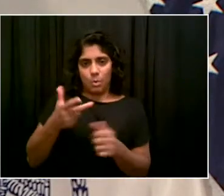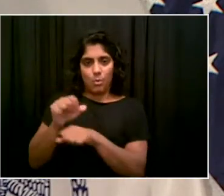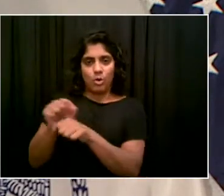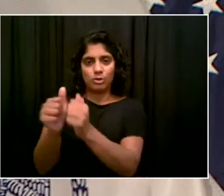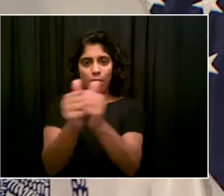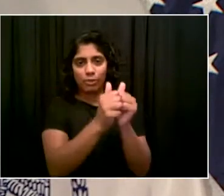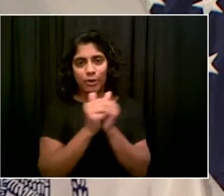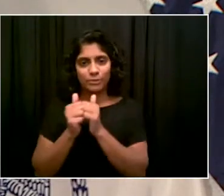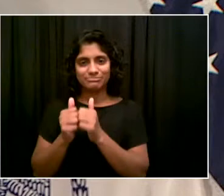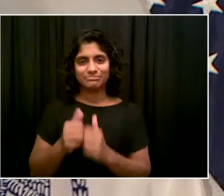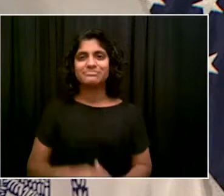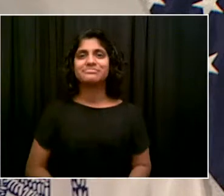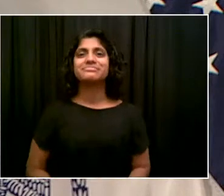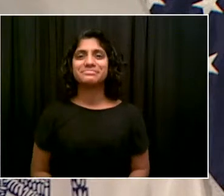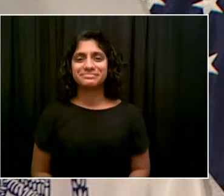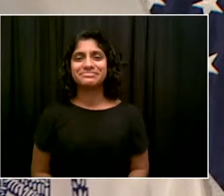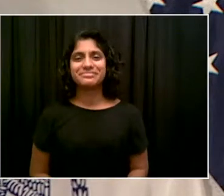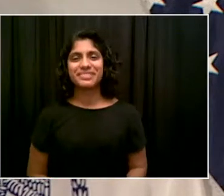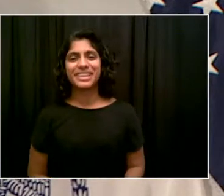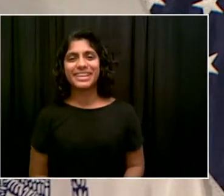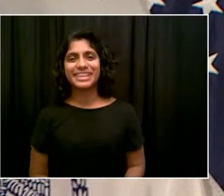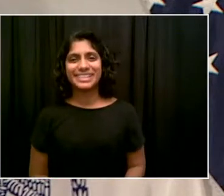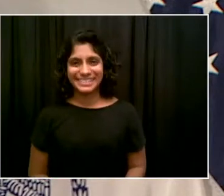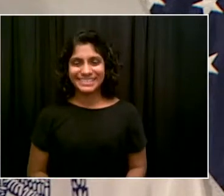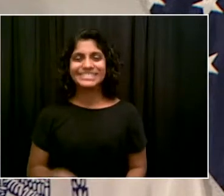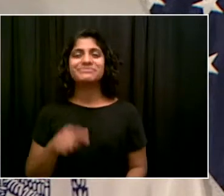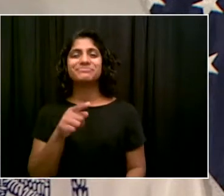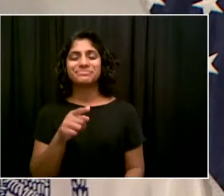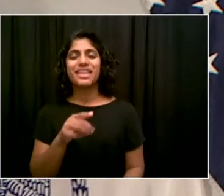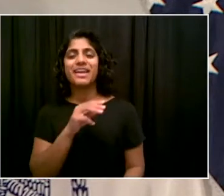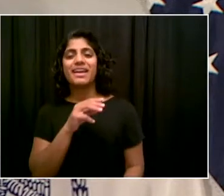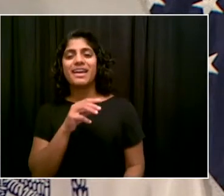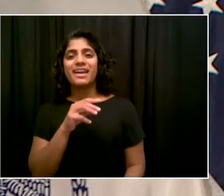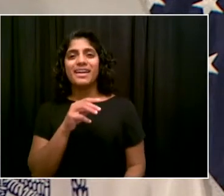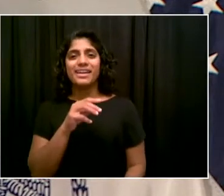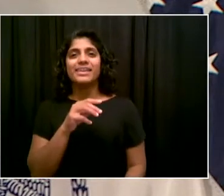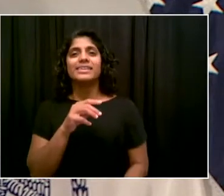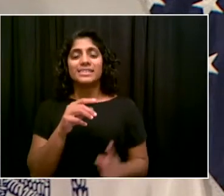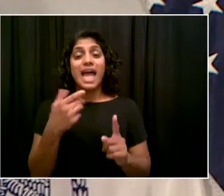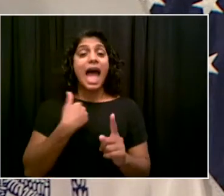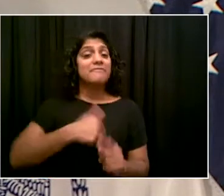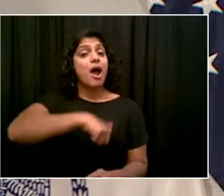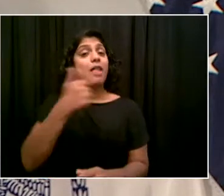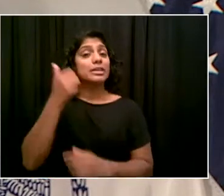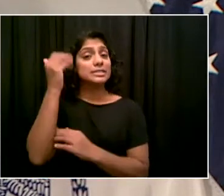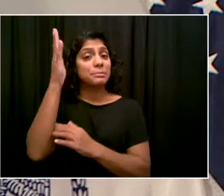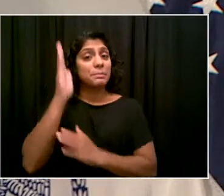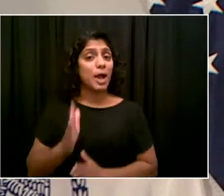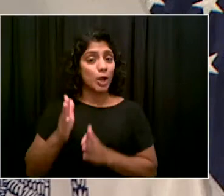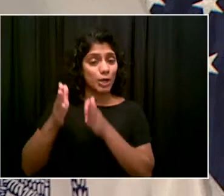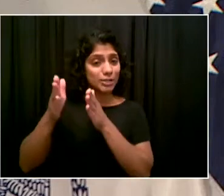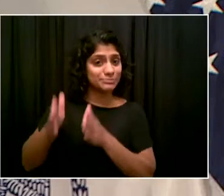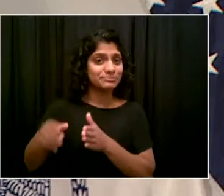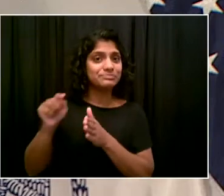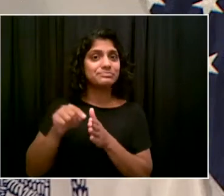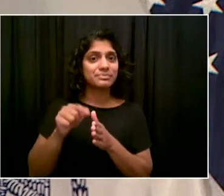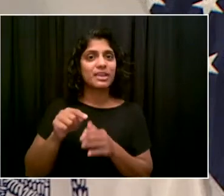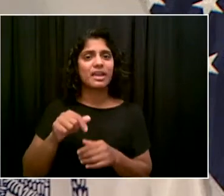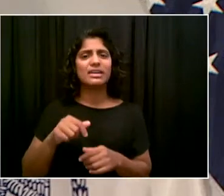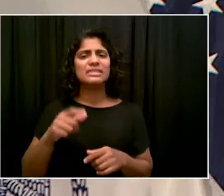BOARD NEED TO DO IT TODAY BECAUSE WE ENED TO KEEP GOING. NOW I WANT TO HEAR FROM A COUNCIL MEMBER